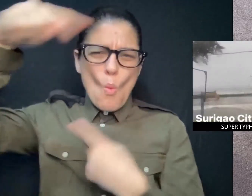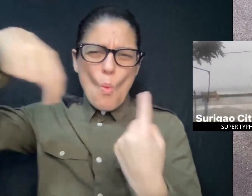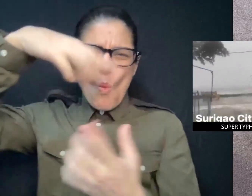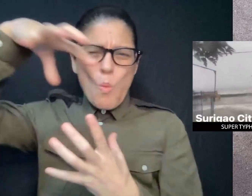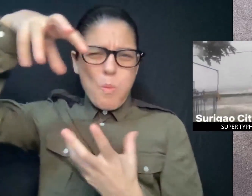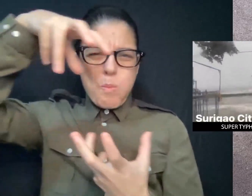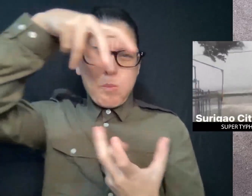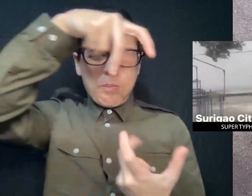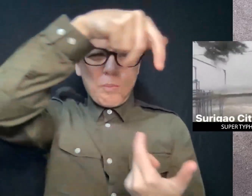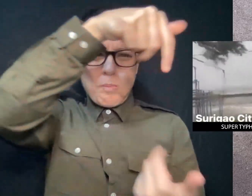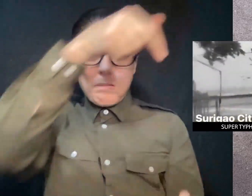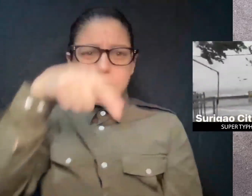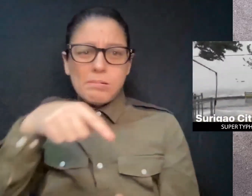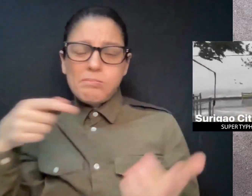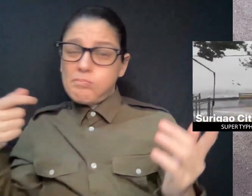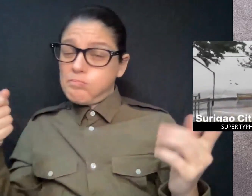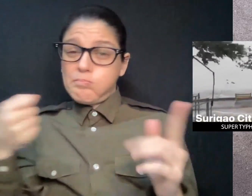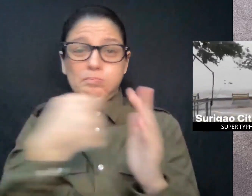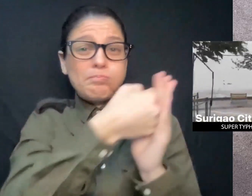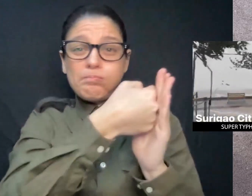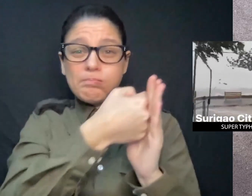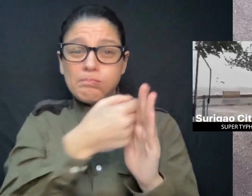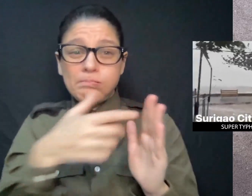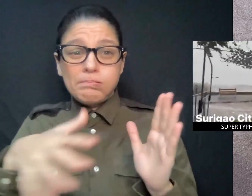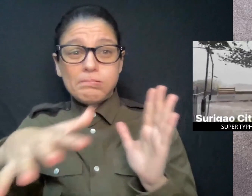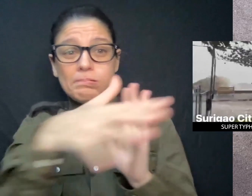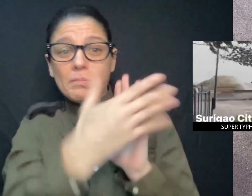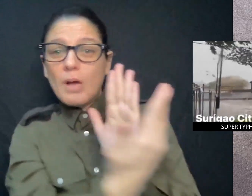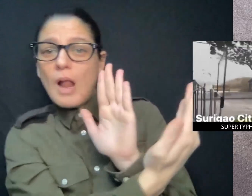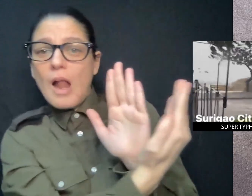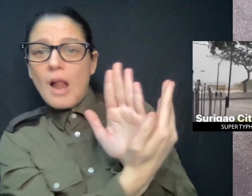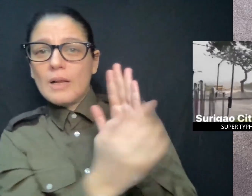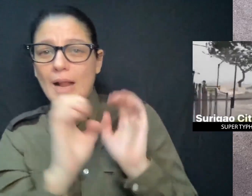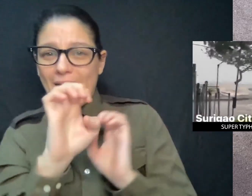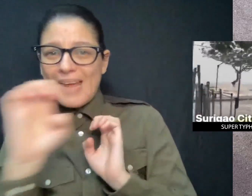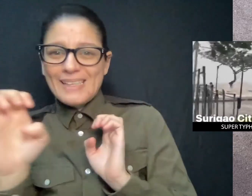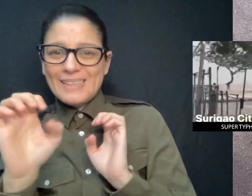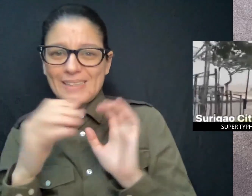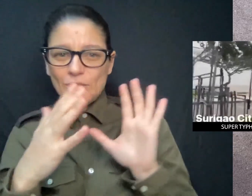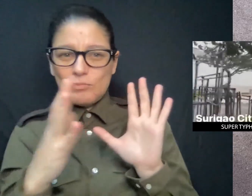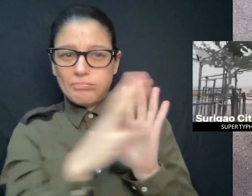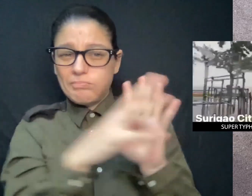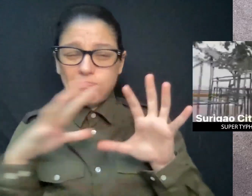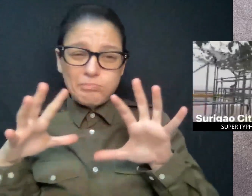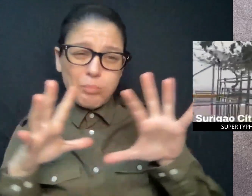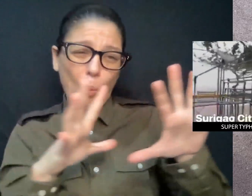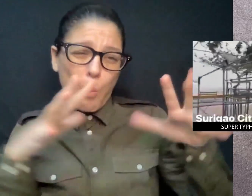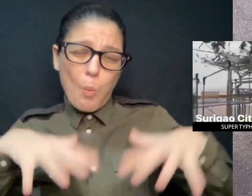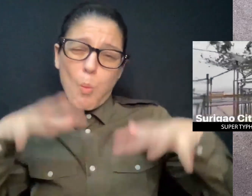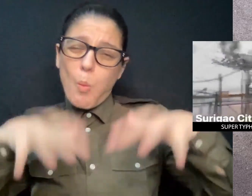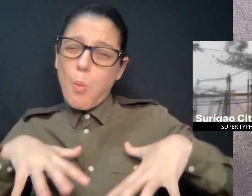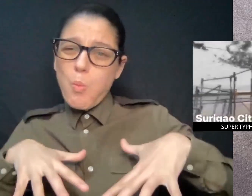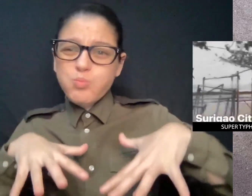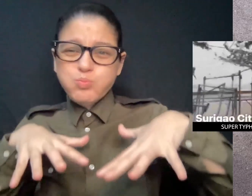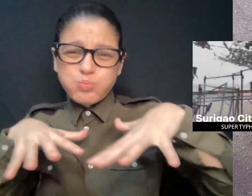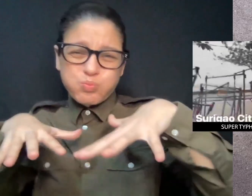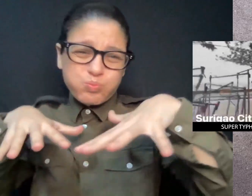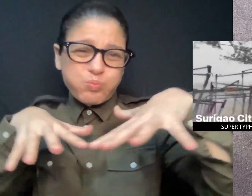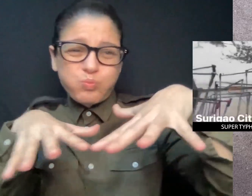in the Philippines super Typhoon Rai slammed into the East Coast bringing torrential rain